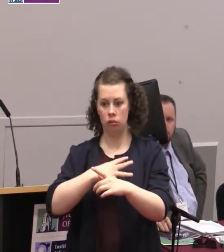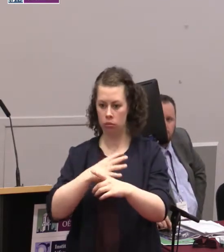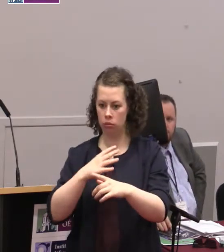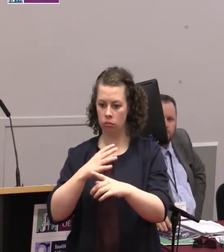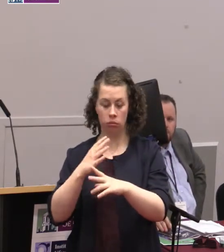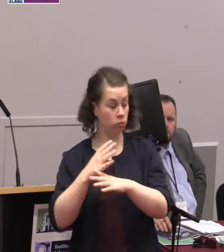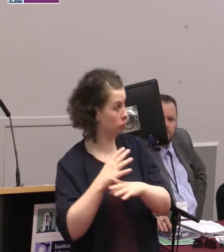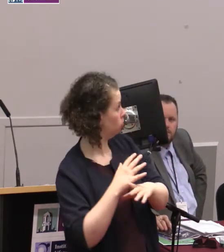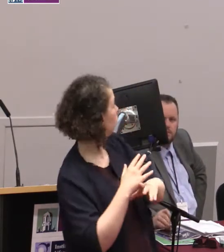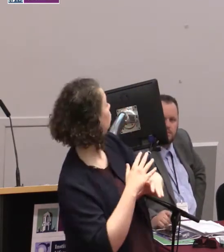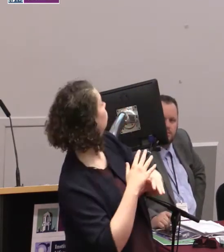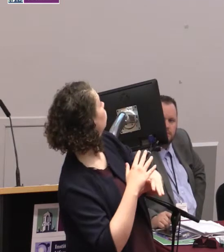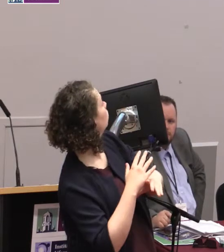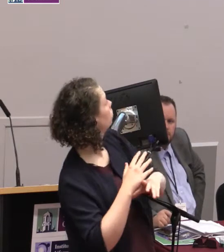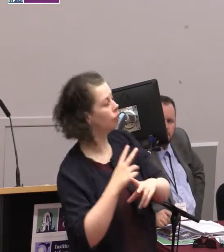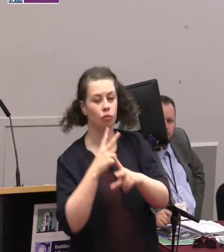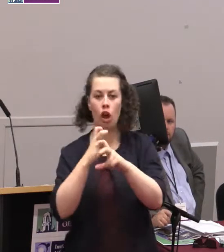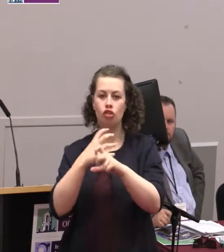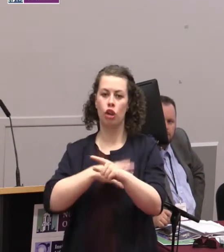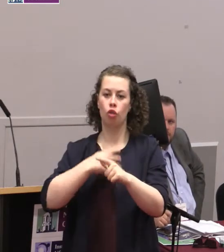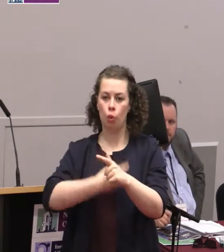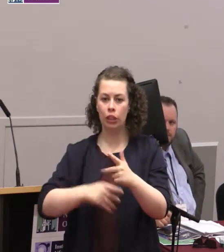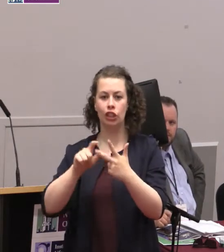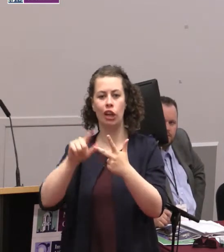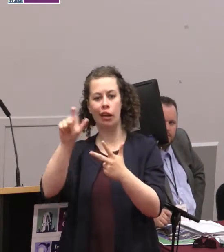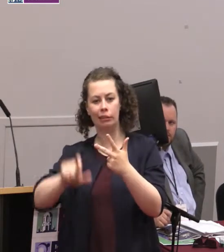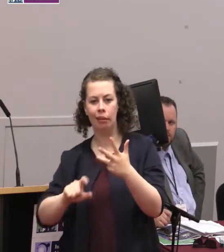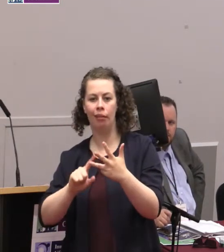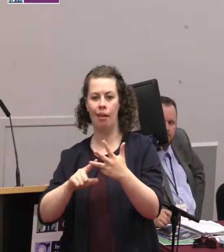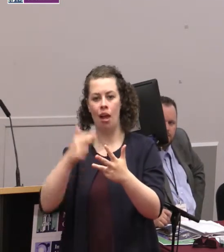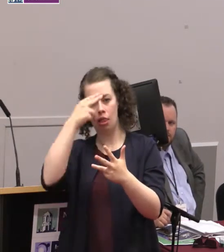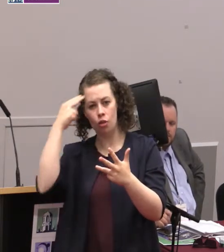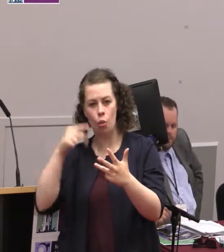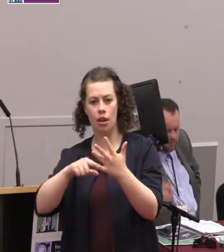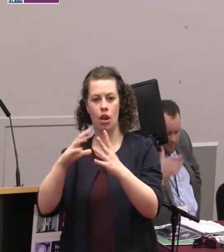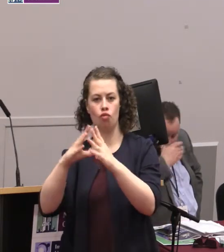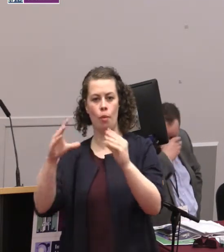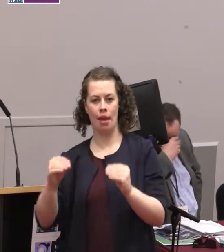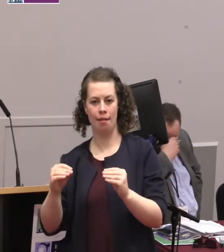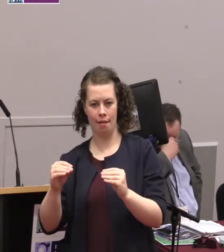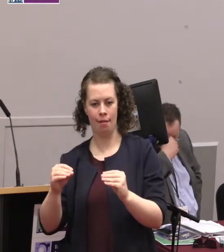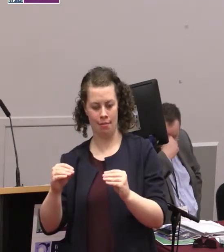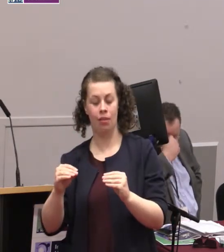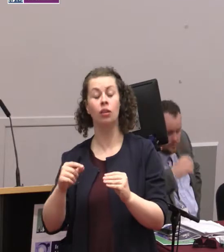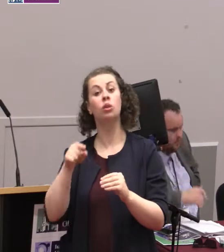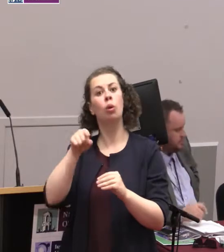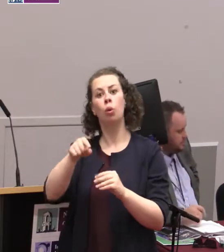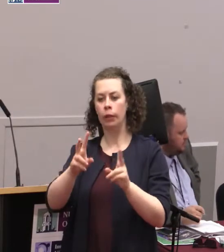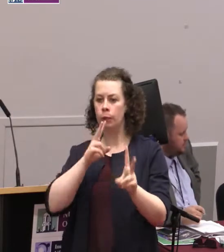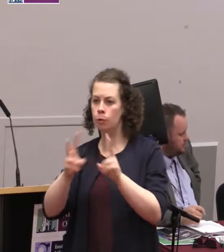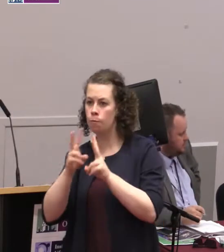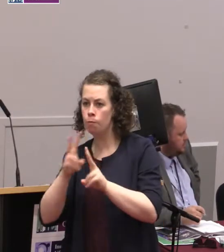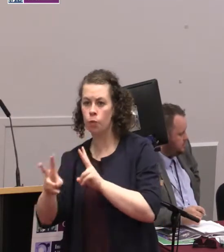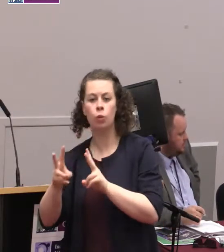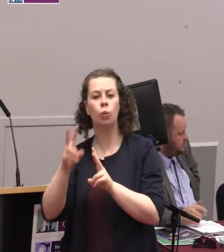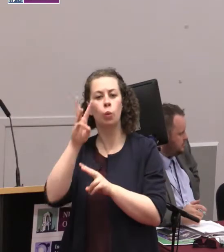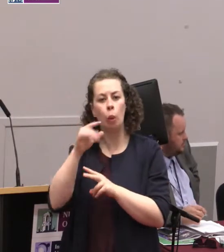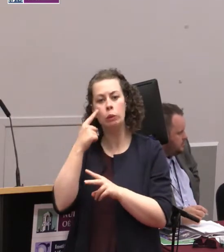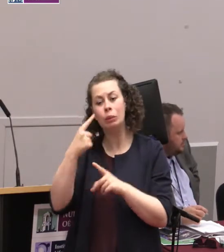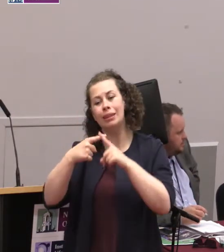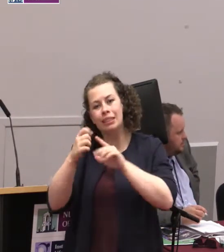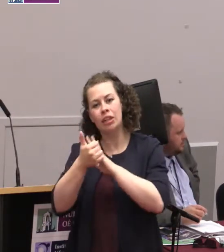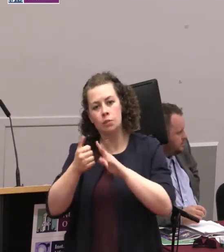The aim is to compare experiences with women from different countries, and we want to see